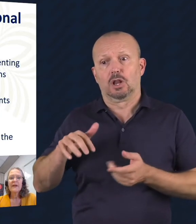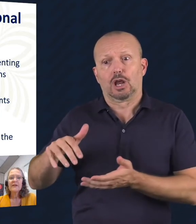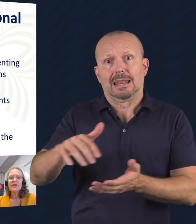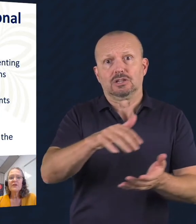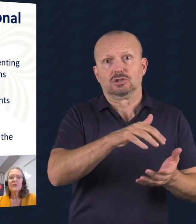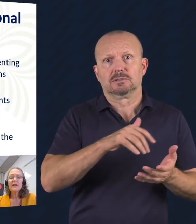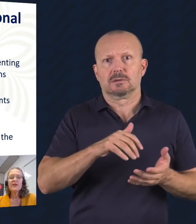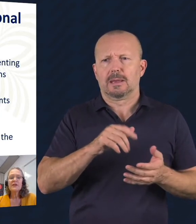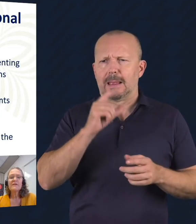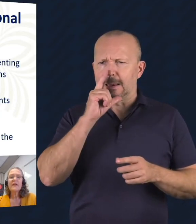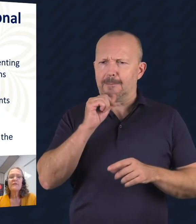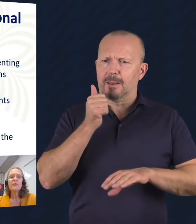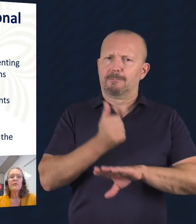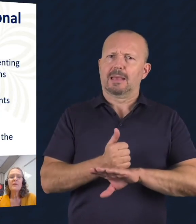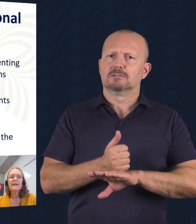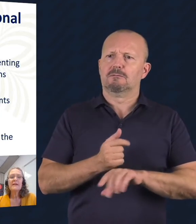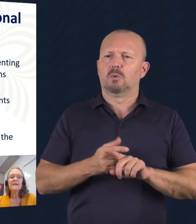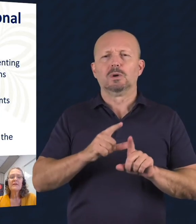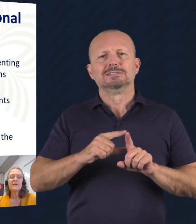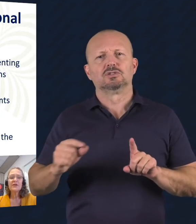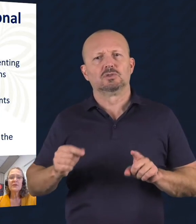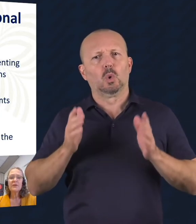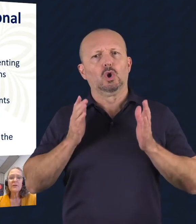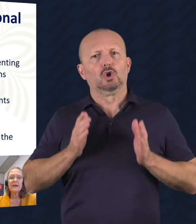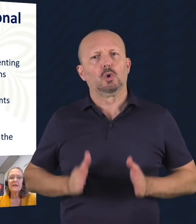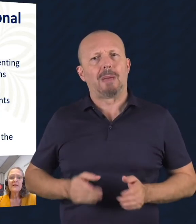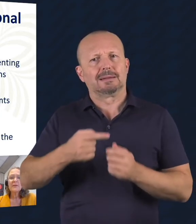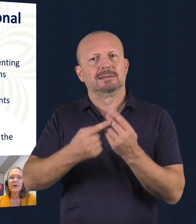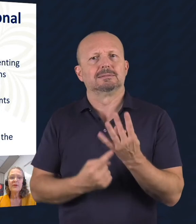Digital Collections can form the basis of digital humanities projects.